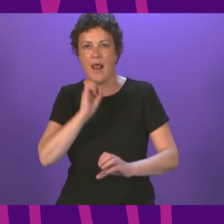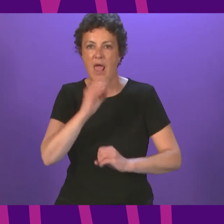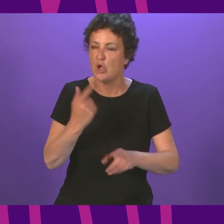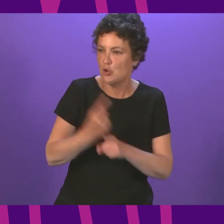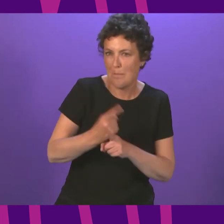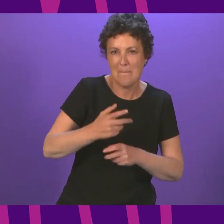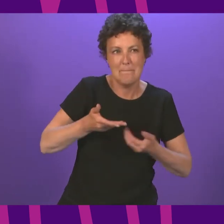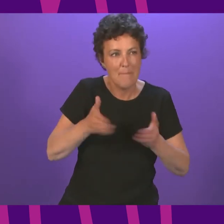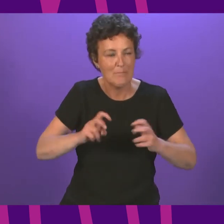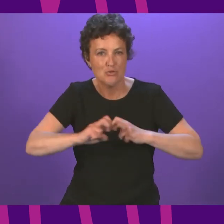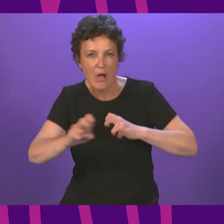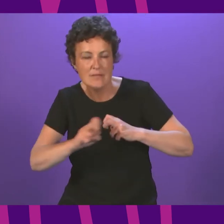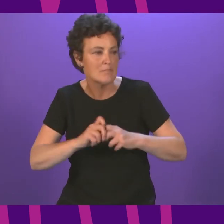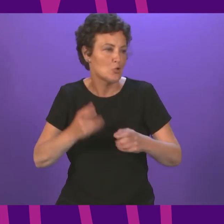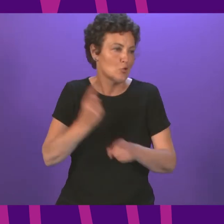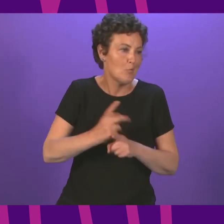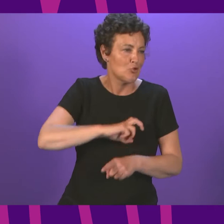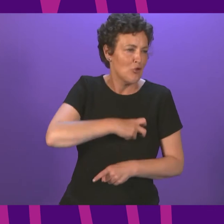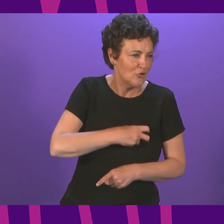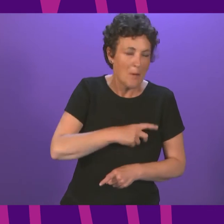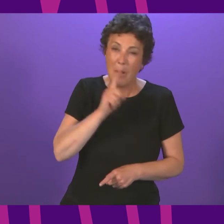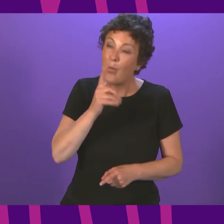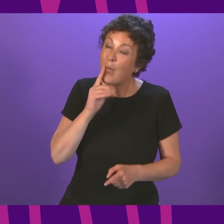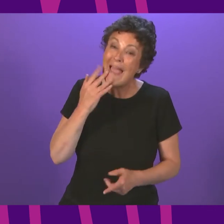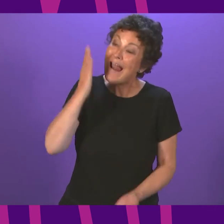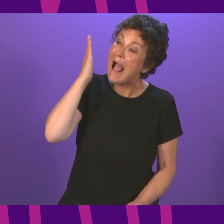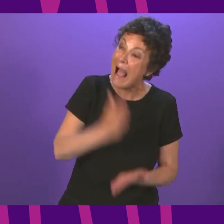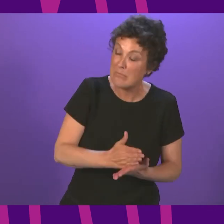and trade union rights. When it comes to the crunch, however, it does not come up with